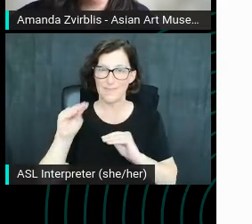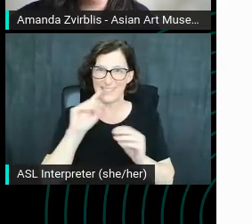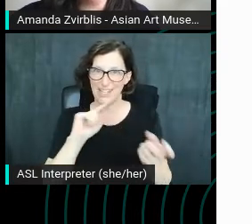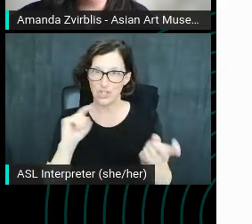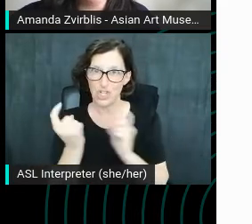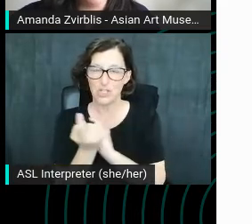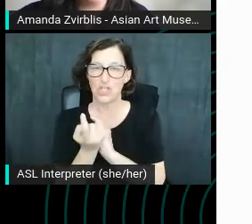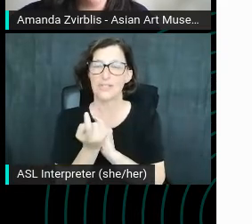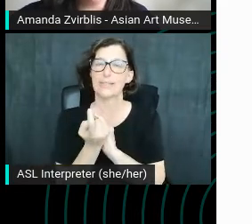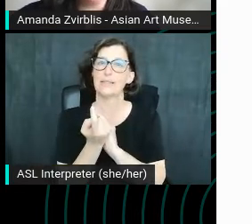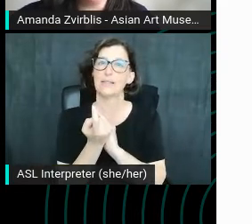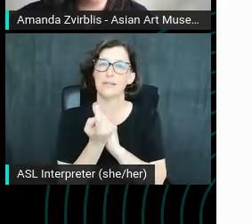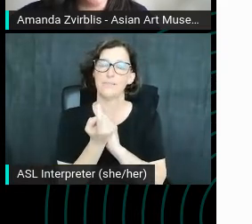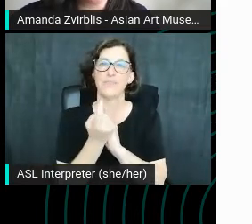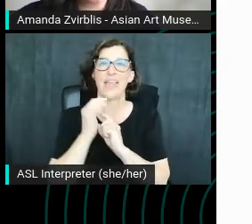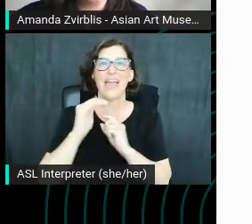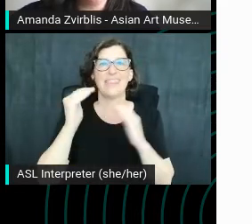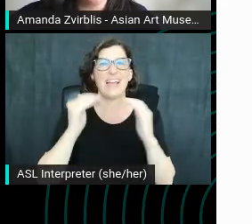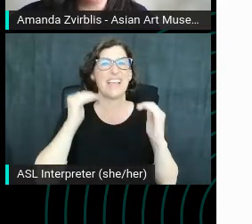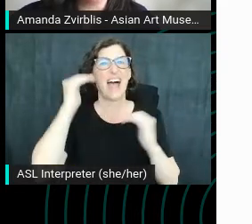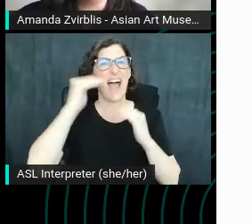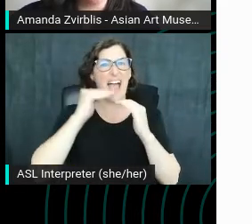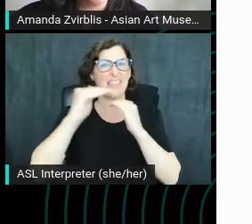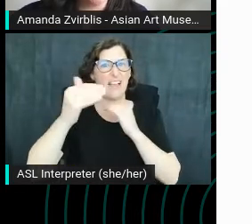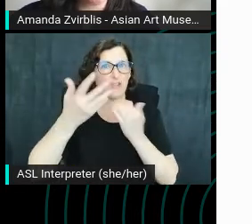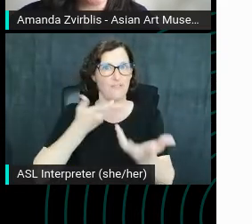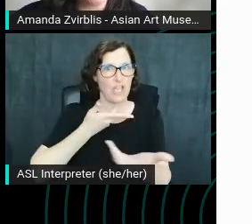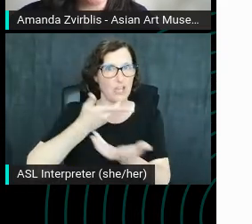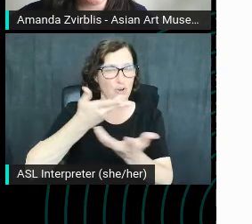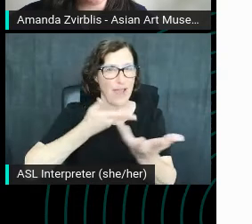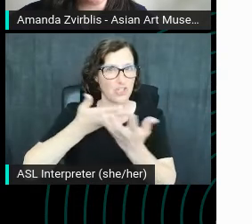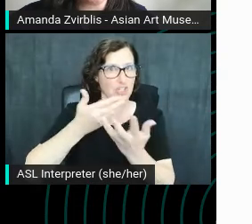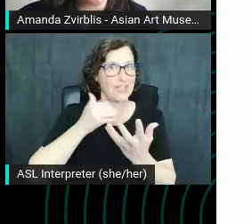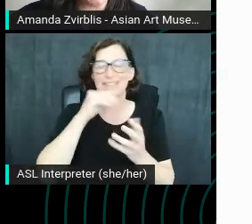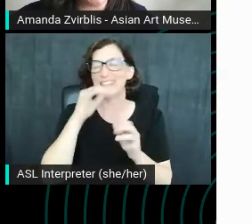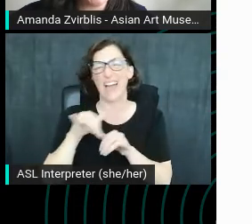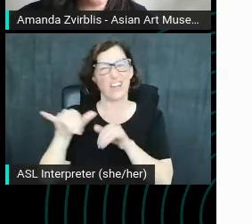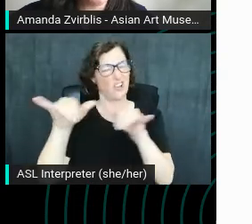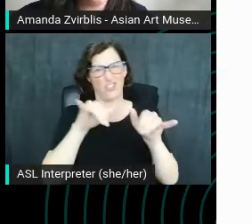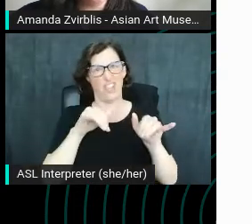It's a high level of interaction that is not our standard exhibition experience,